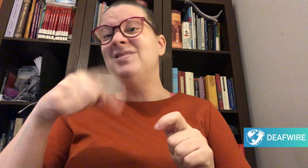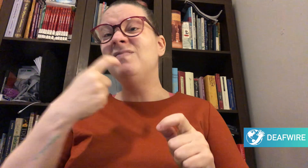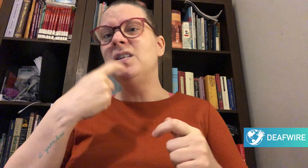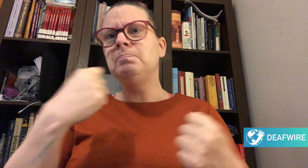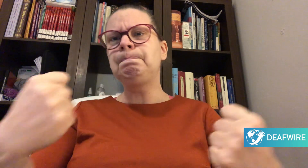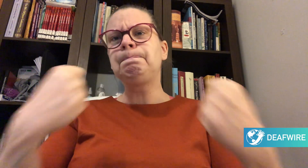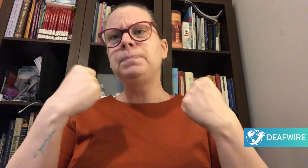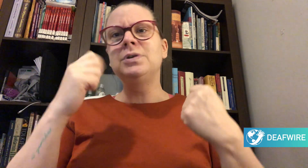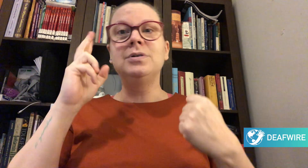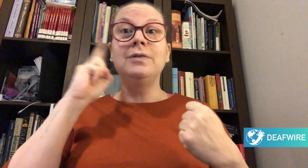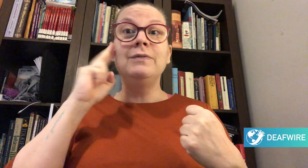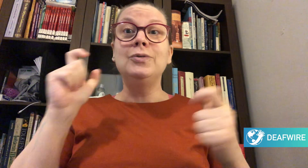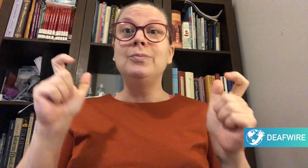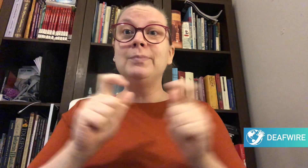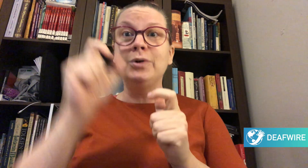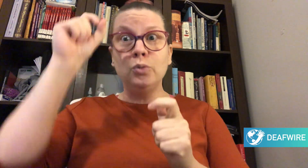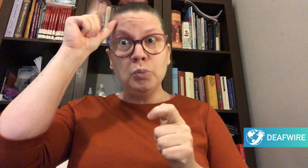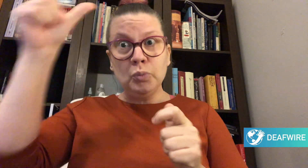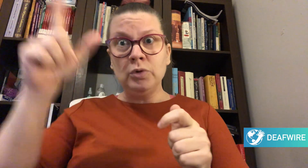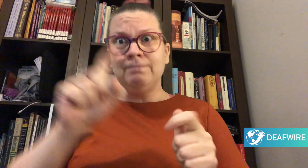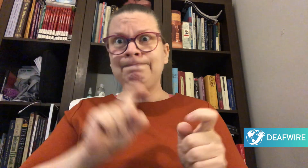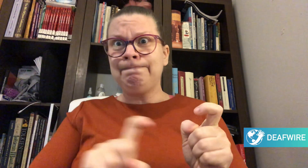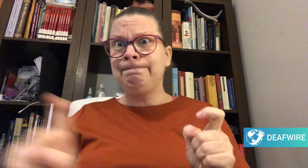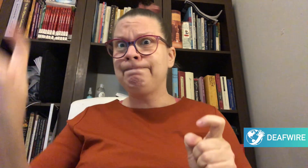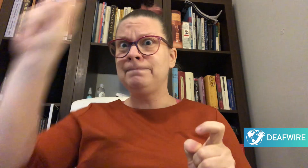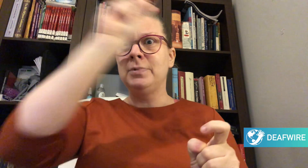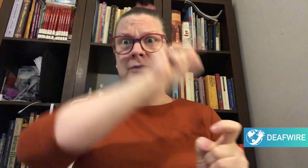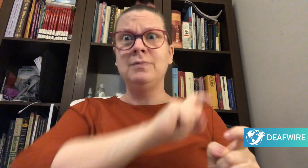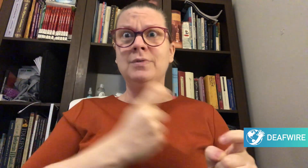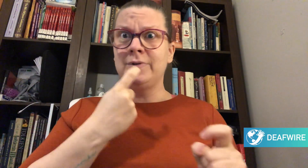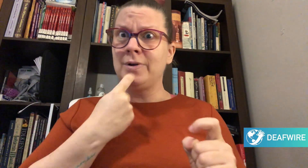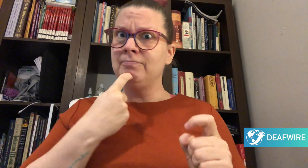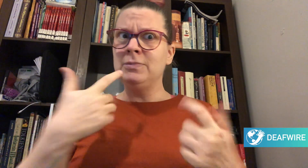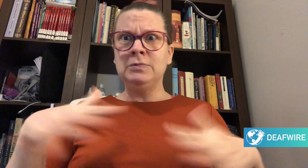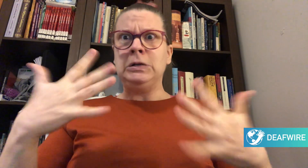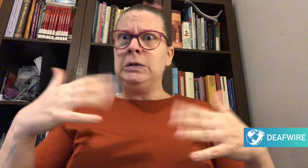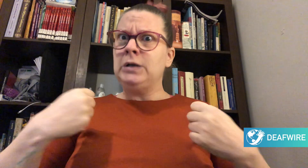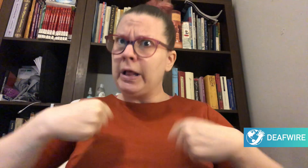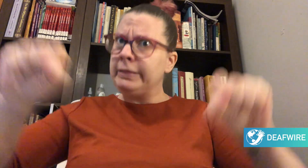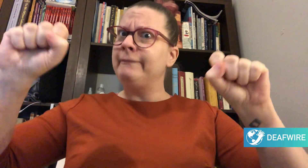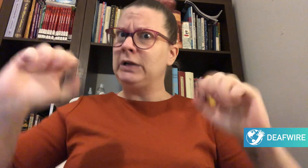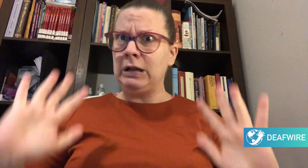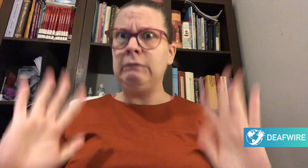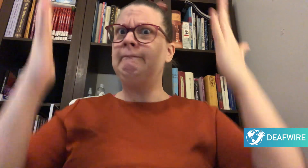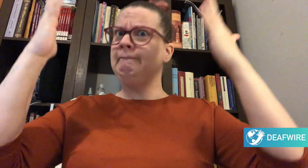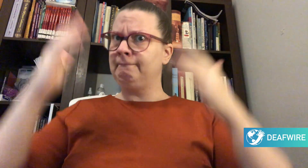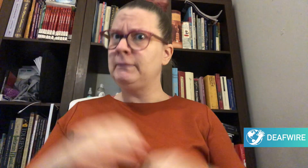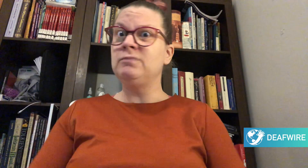alive Deaf club culture around the whole country.